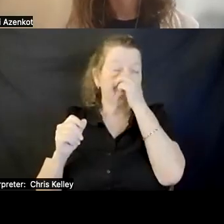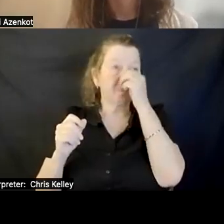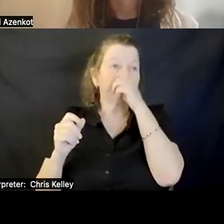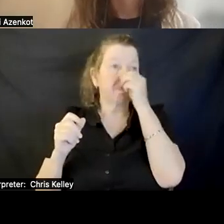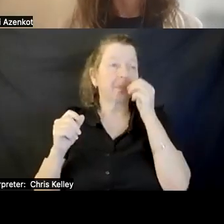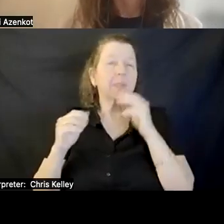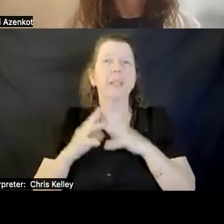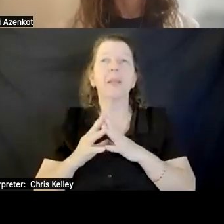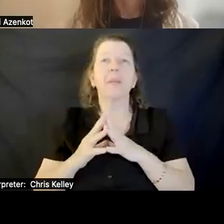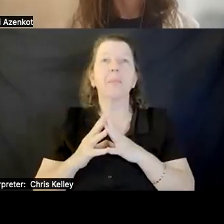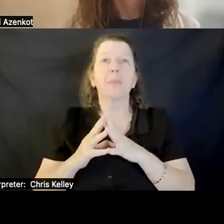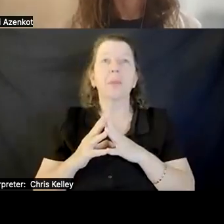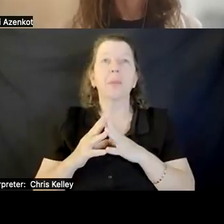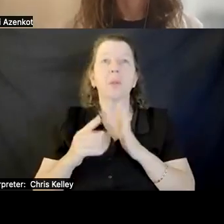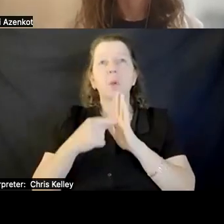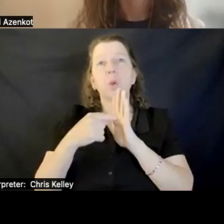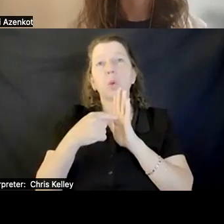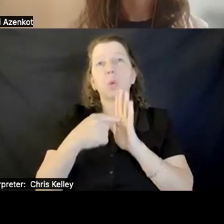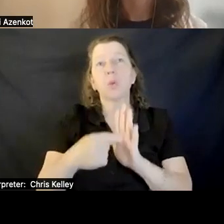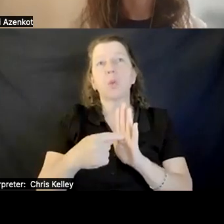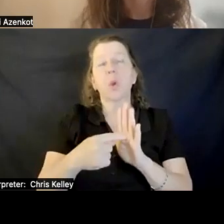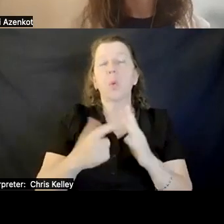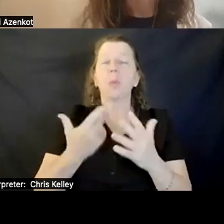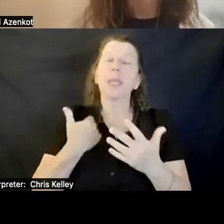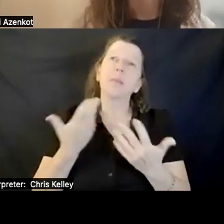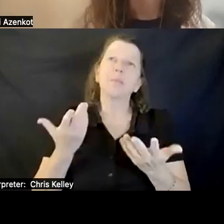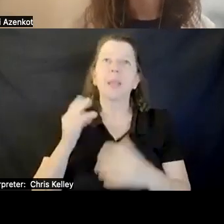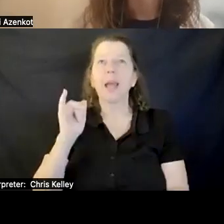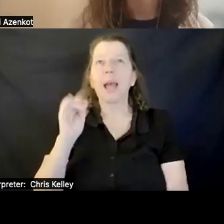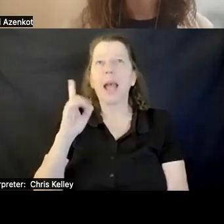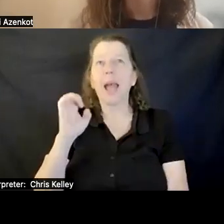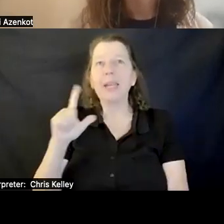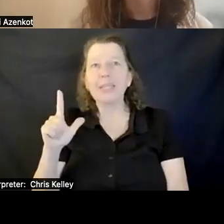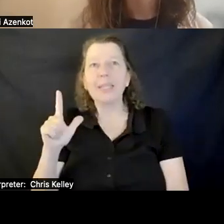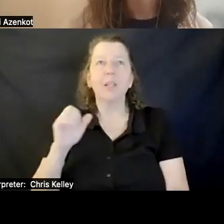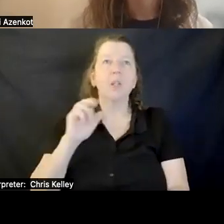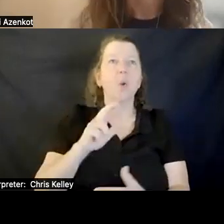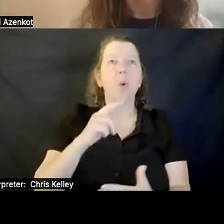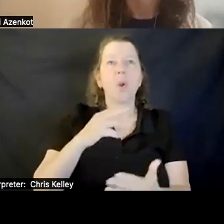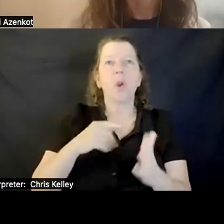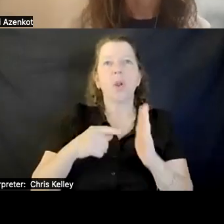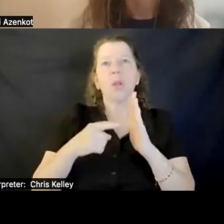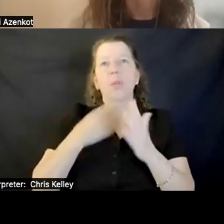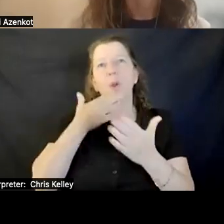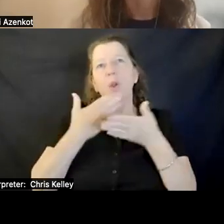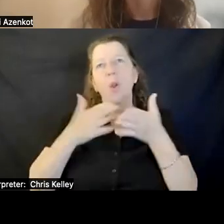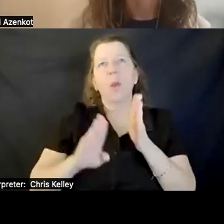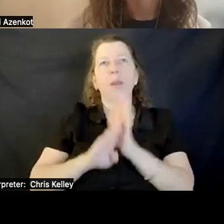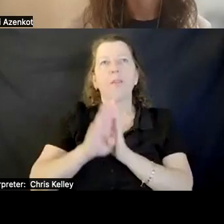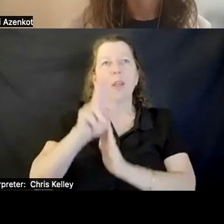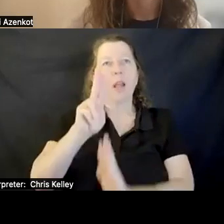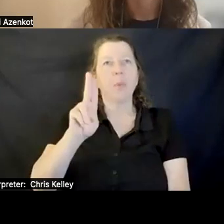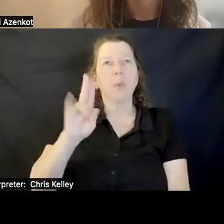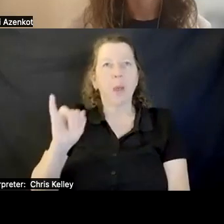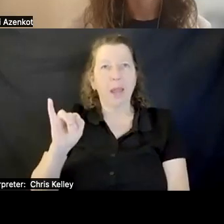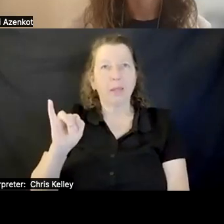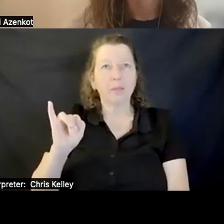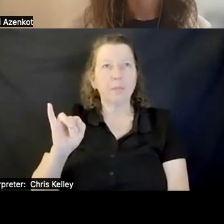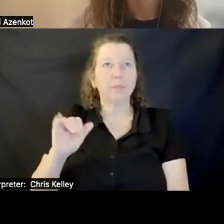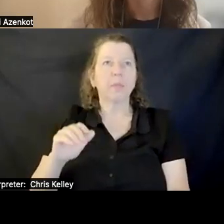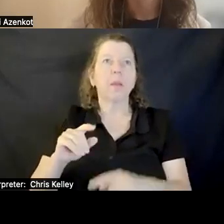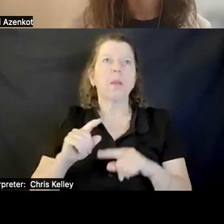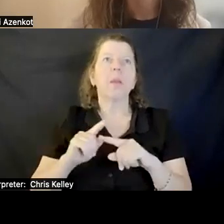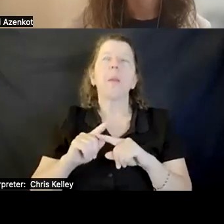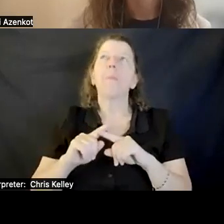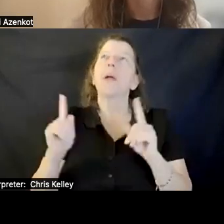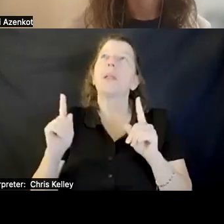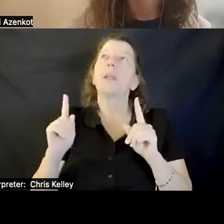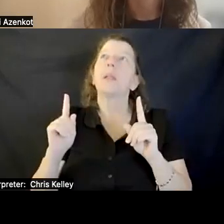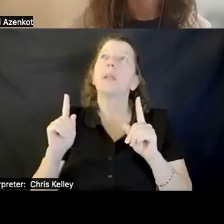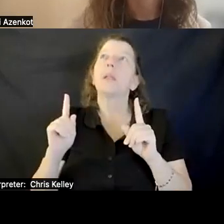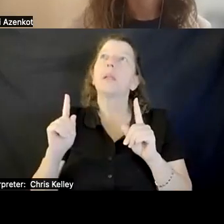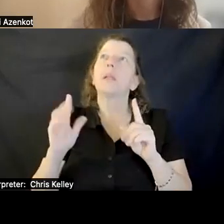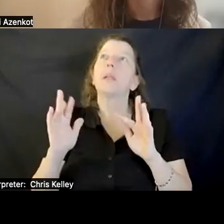IT IS A GOOD WAY OF DEVELOPING CERTAIN KINDS OF UI. THE THINGS THAT ARE ESSENTIAL